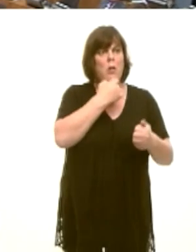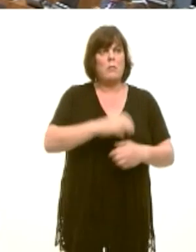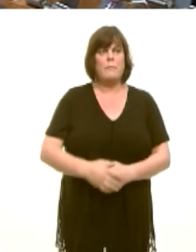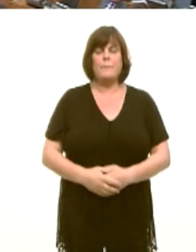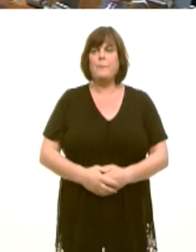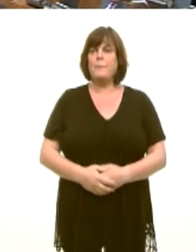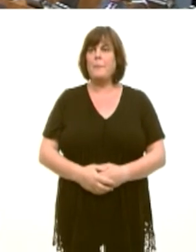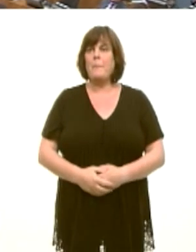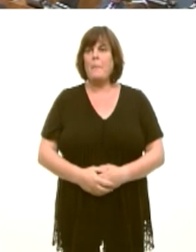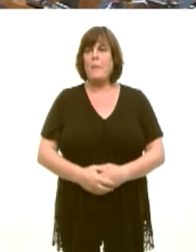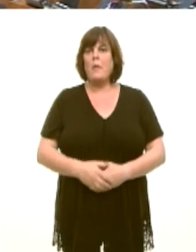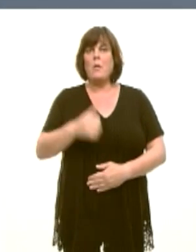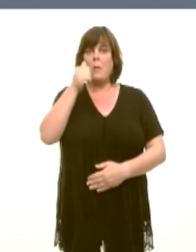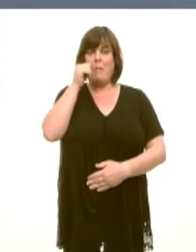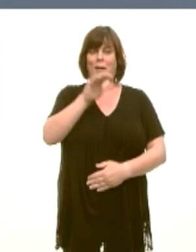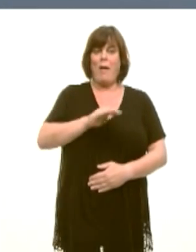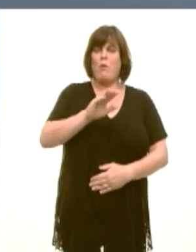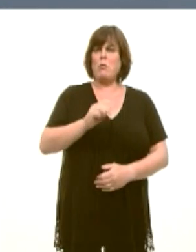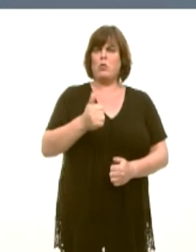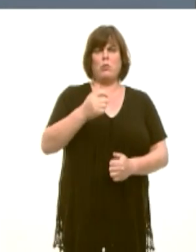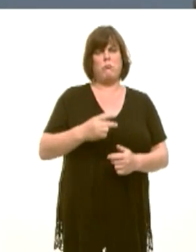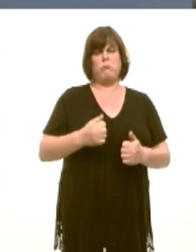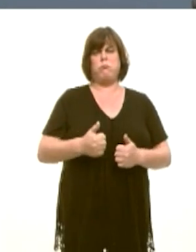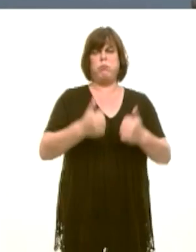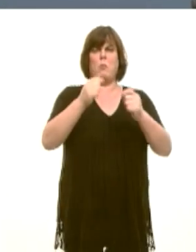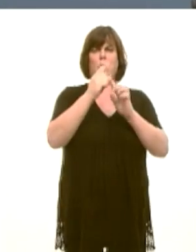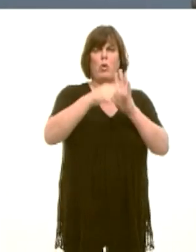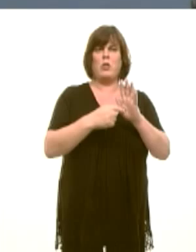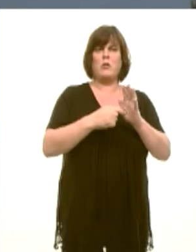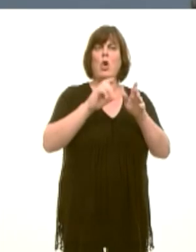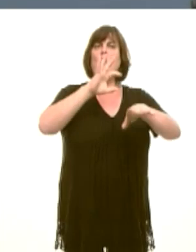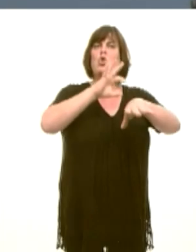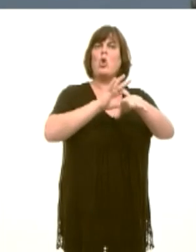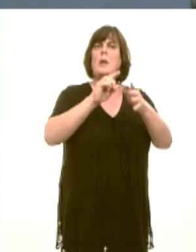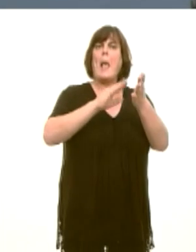there are two excellent youth projects: Dr Míz in Carmarthen, and the Tanyard in Pembroke.